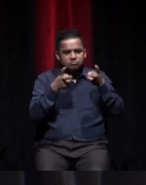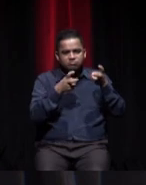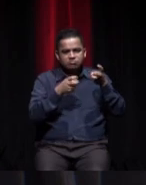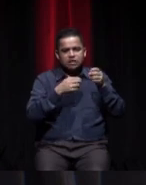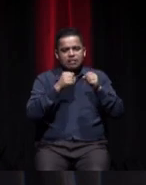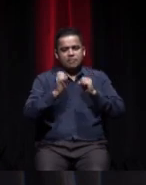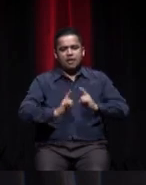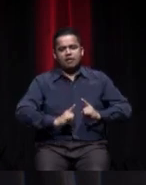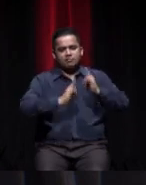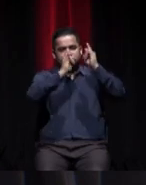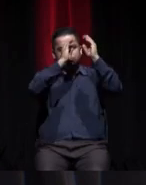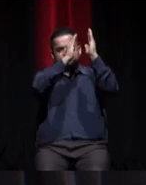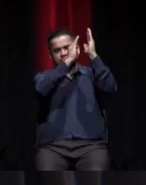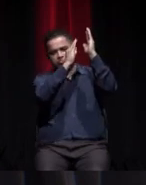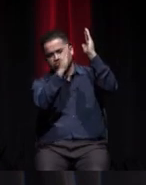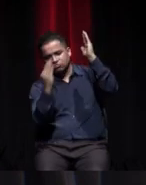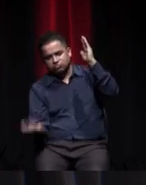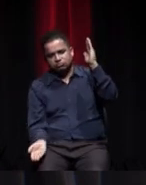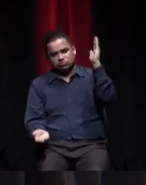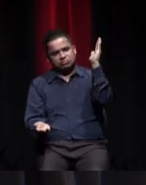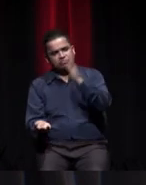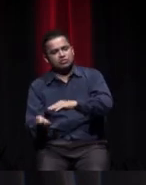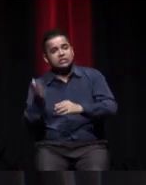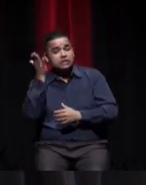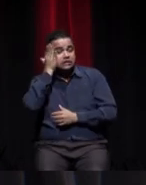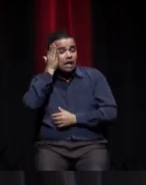when we all knew exactly where we were,